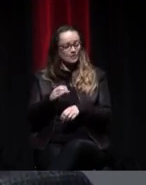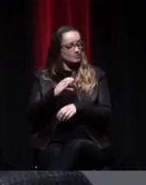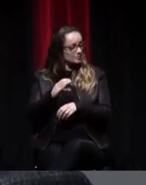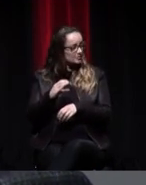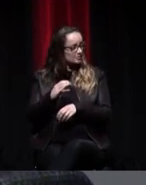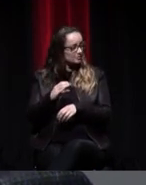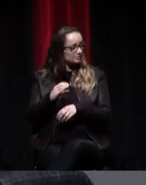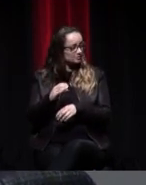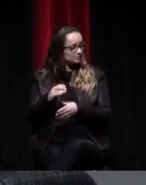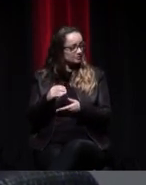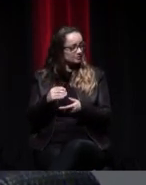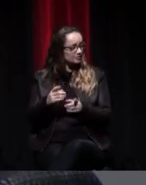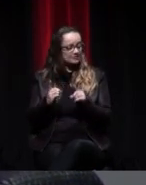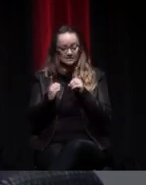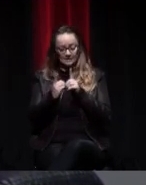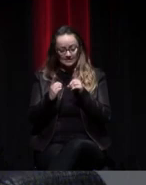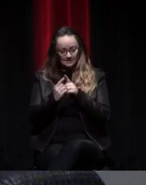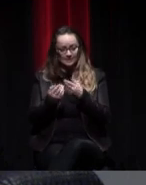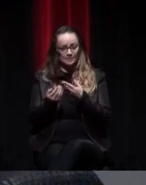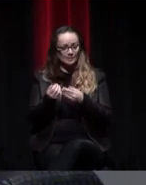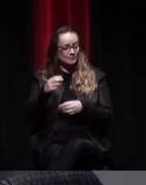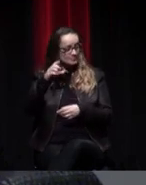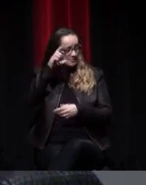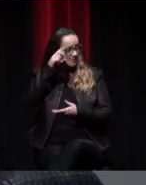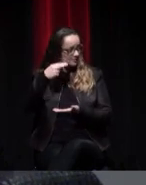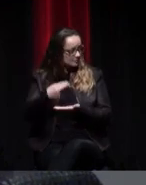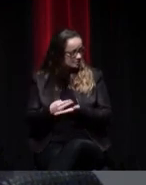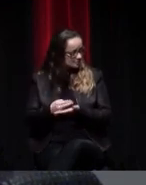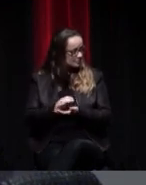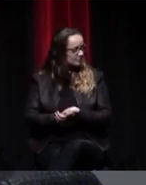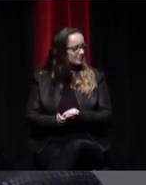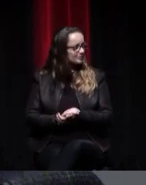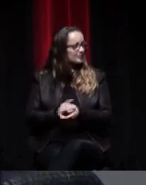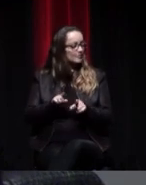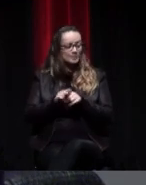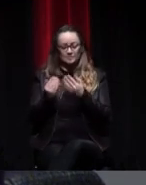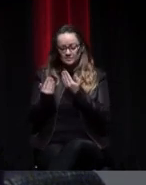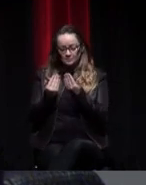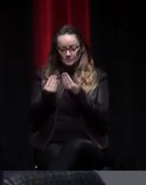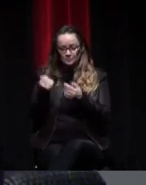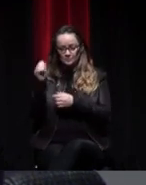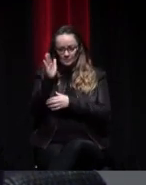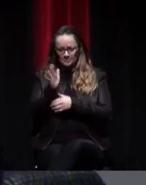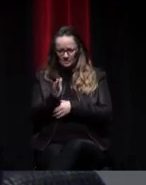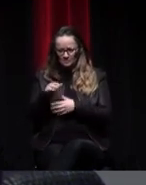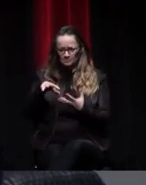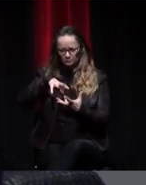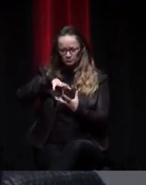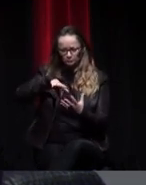by Annablume, "Discontent, Suffering and Symptom, a Psychopathology of Brazil Between Walls ", Boitempo,